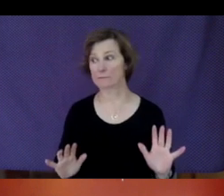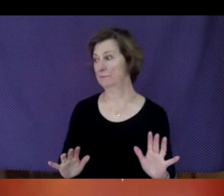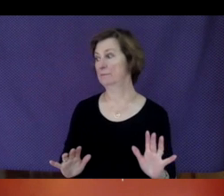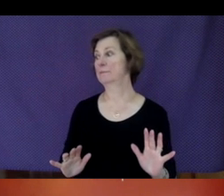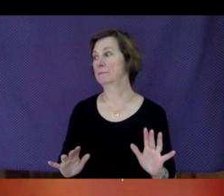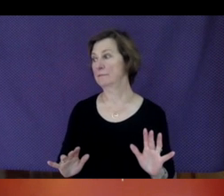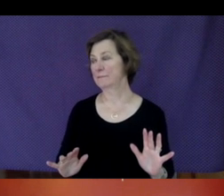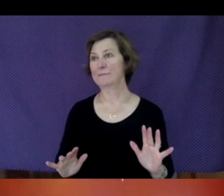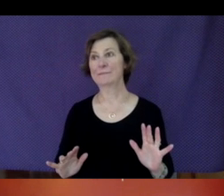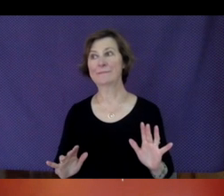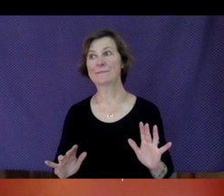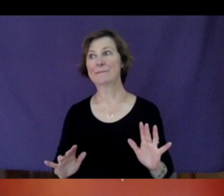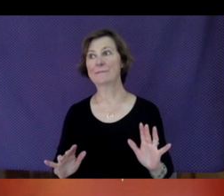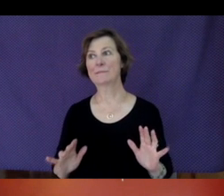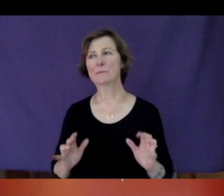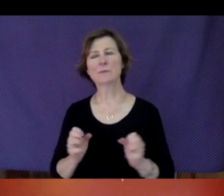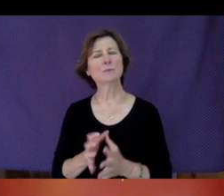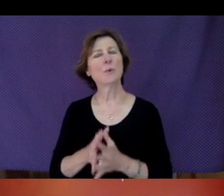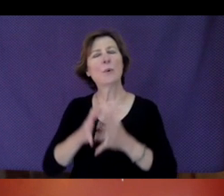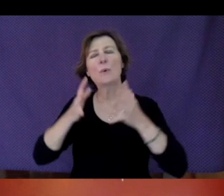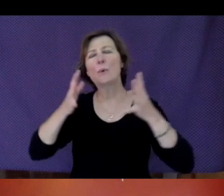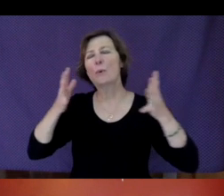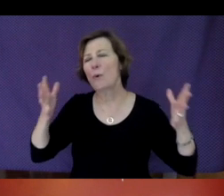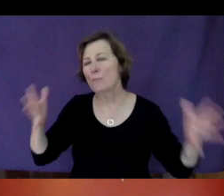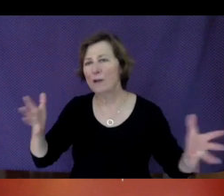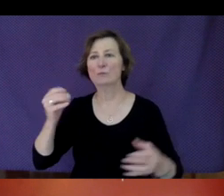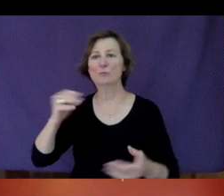There is so much to learn and relearn